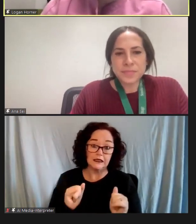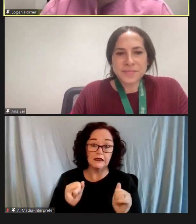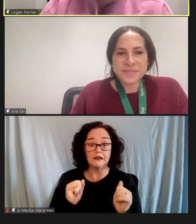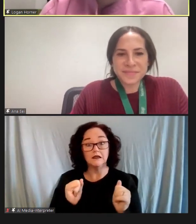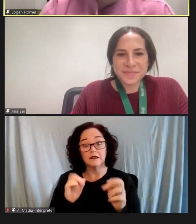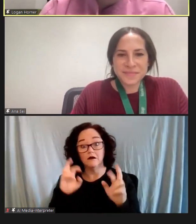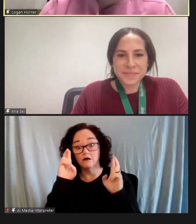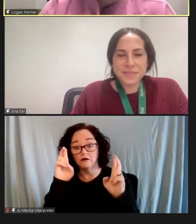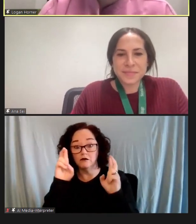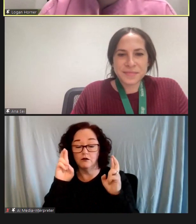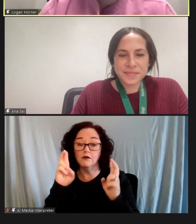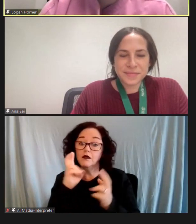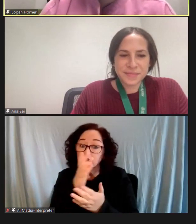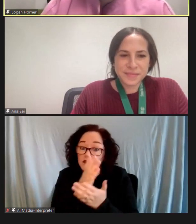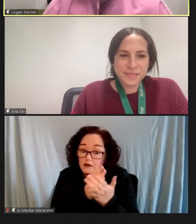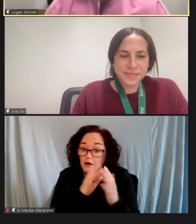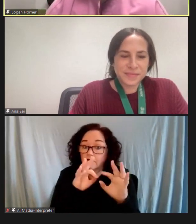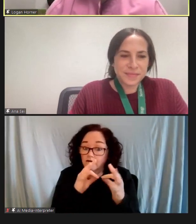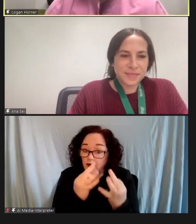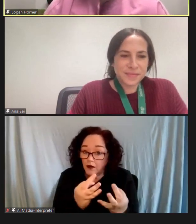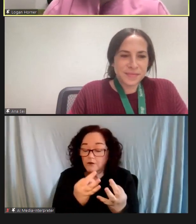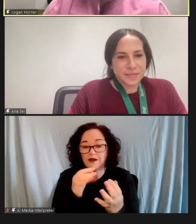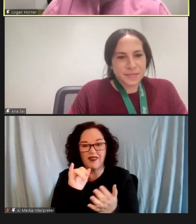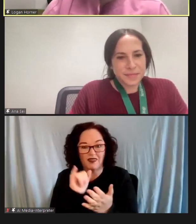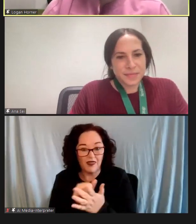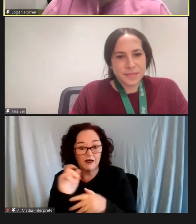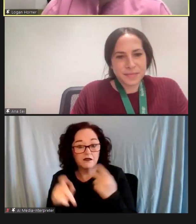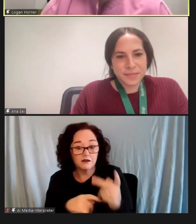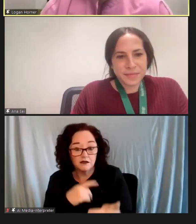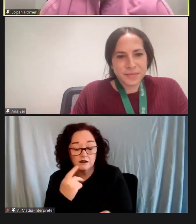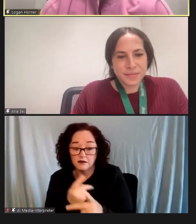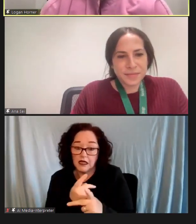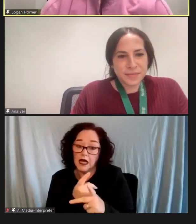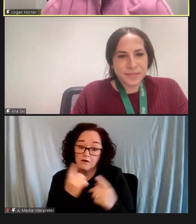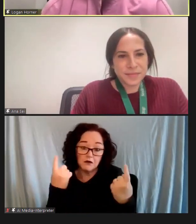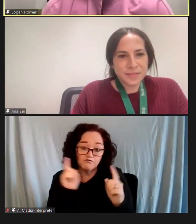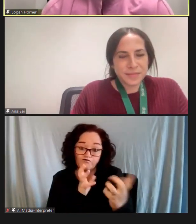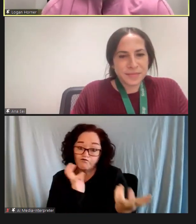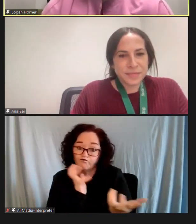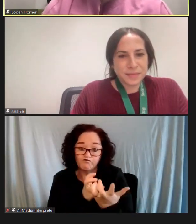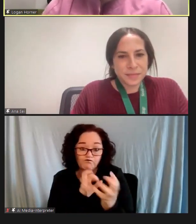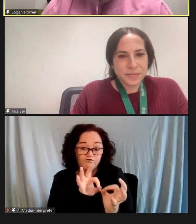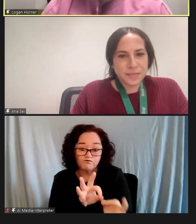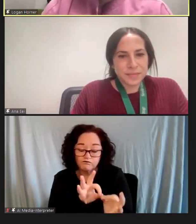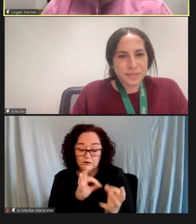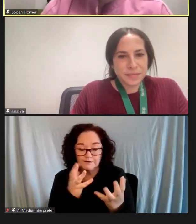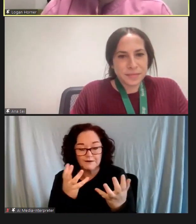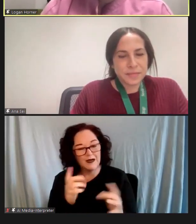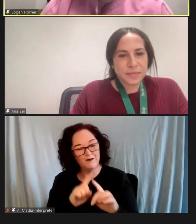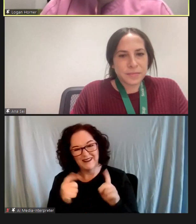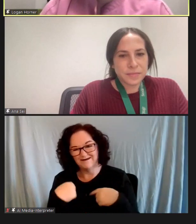really well um we haven't had the greatest look on that doesn't mean it's